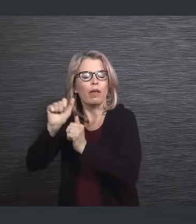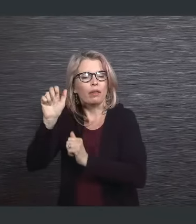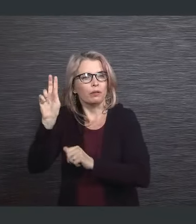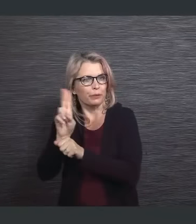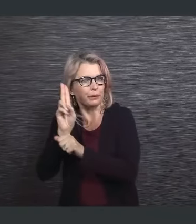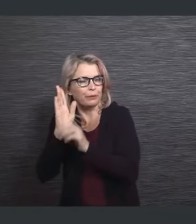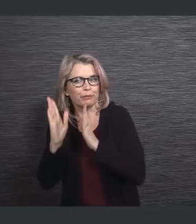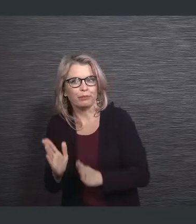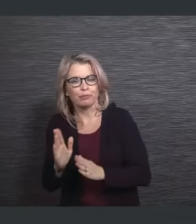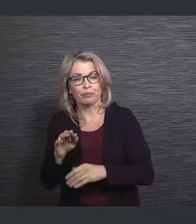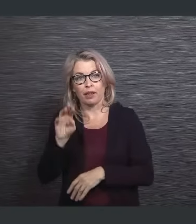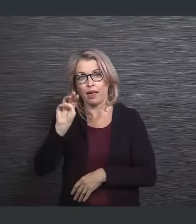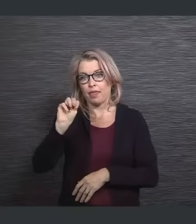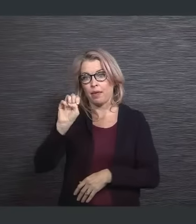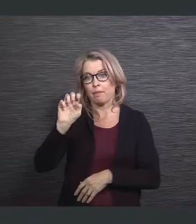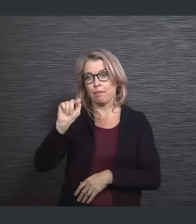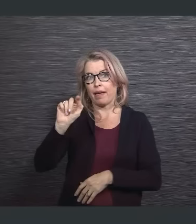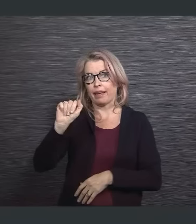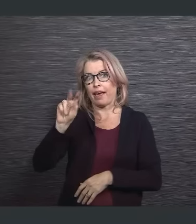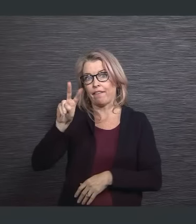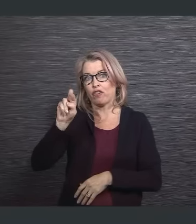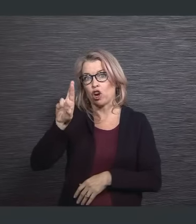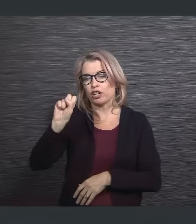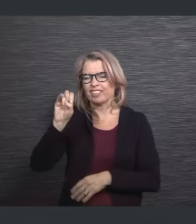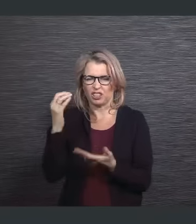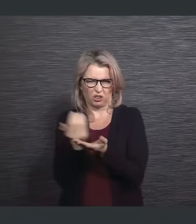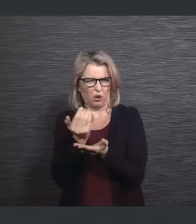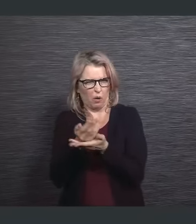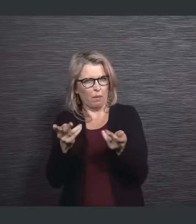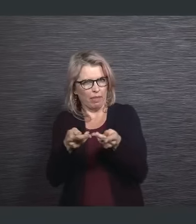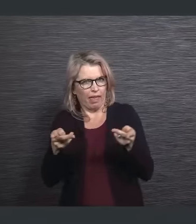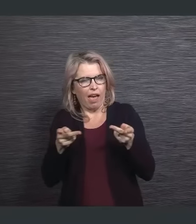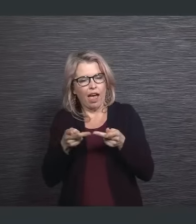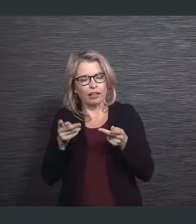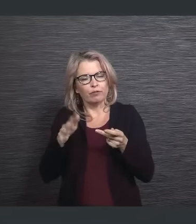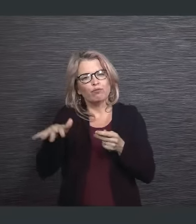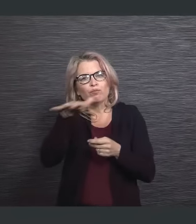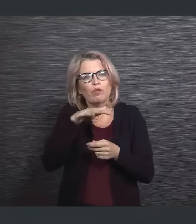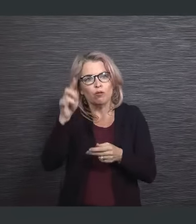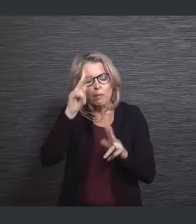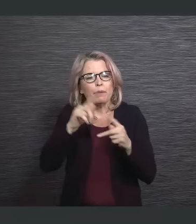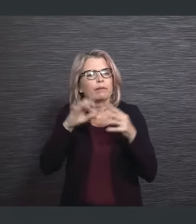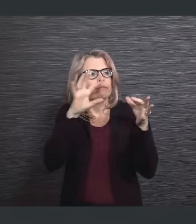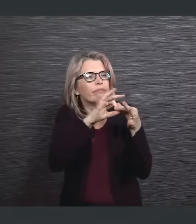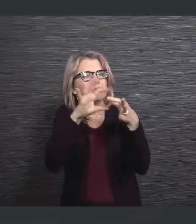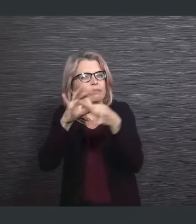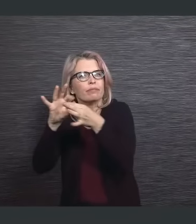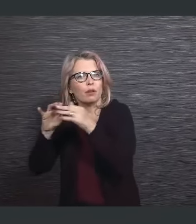The metaverse is a new space for people to connect with each other.